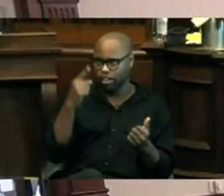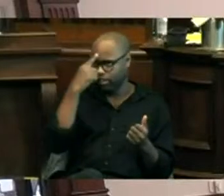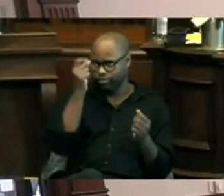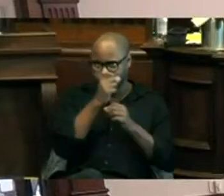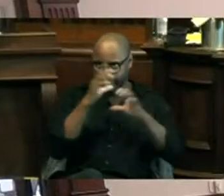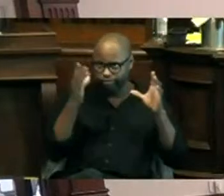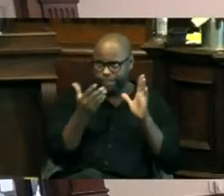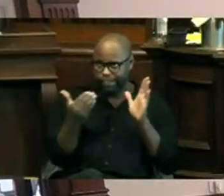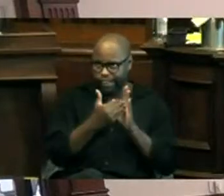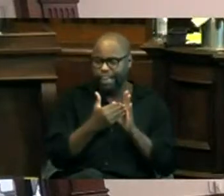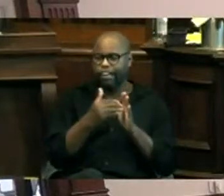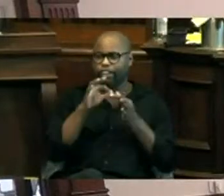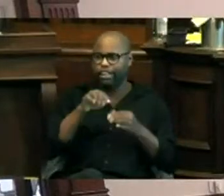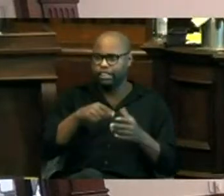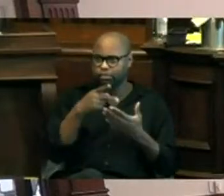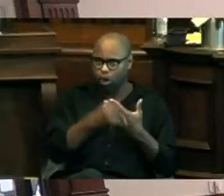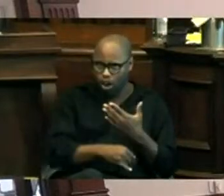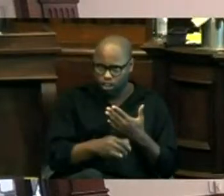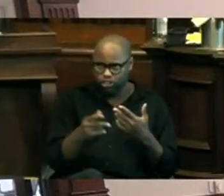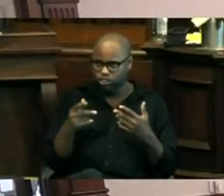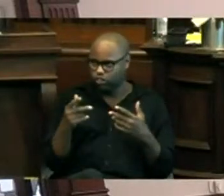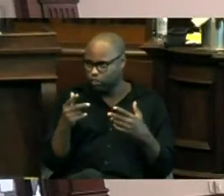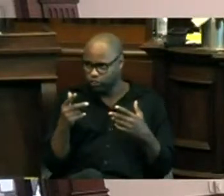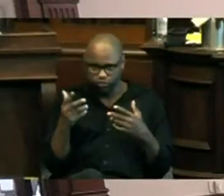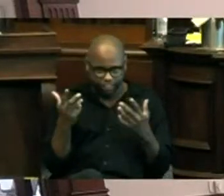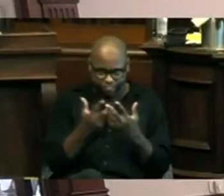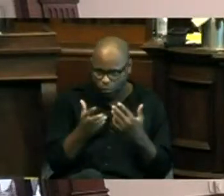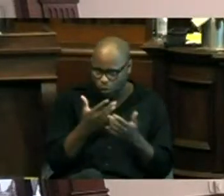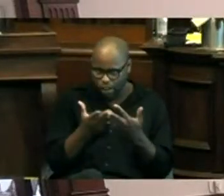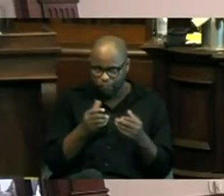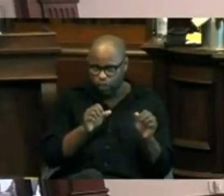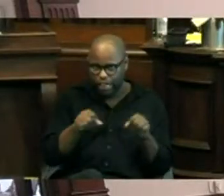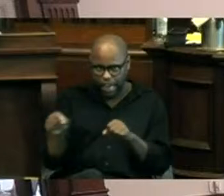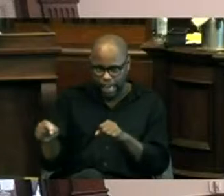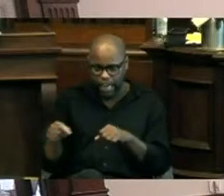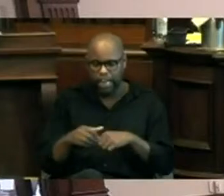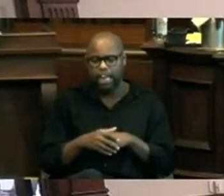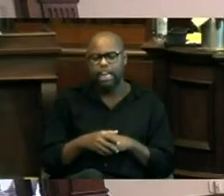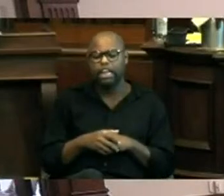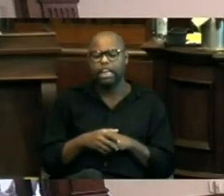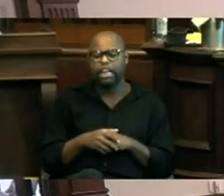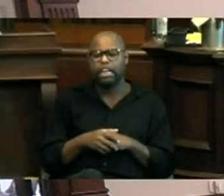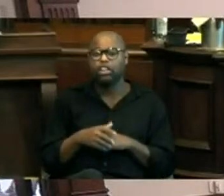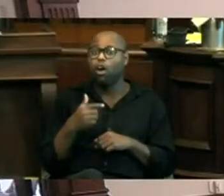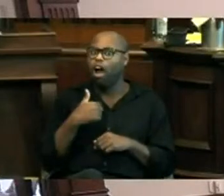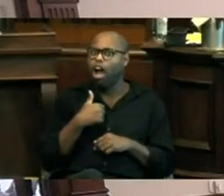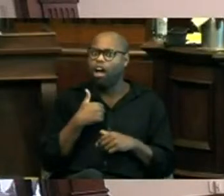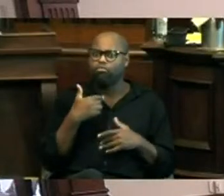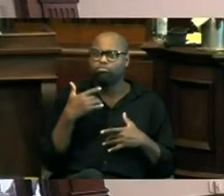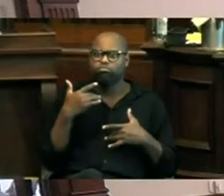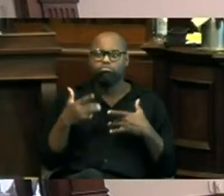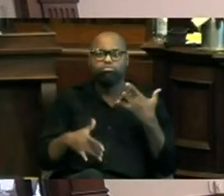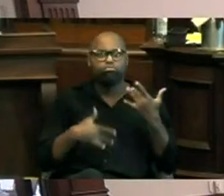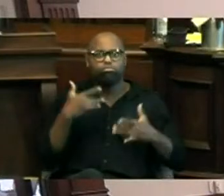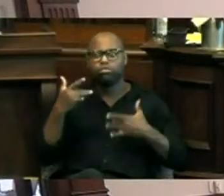to us now with this project kind of reimagined to fit into what